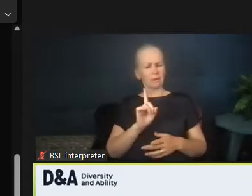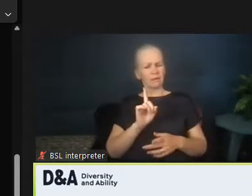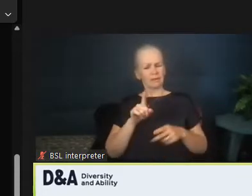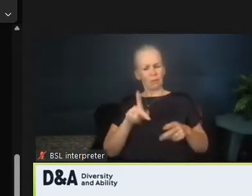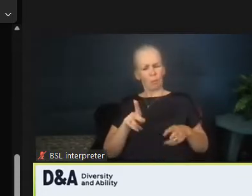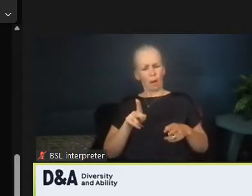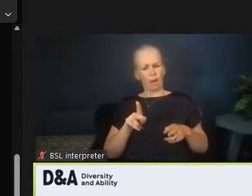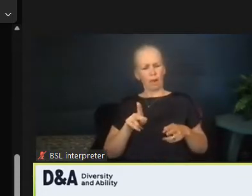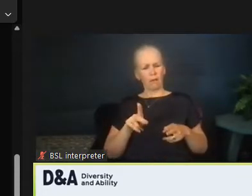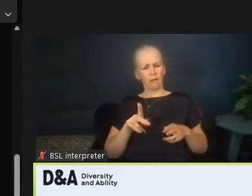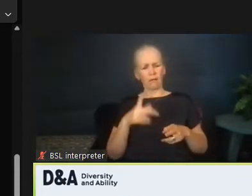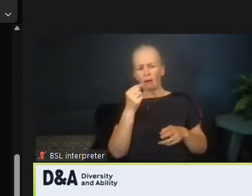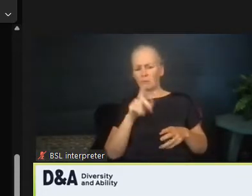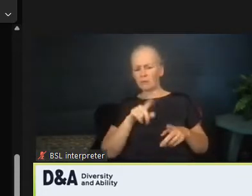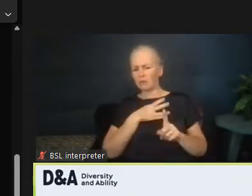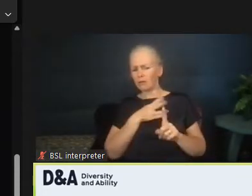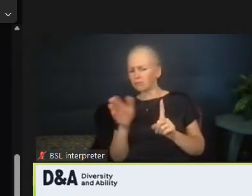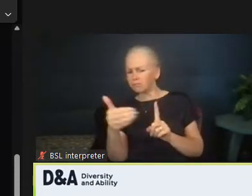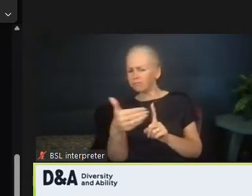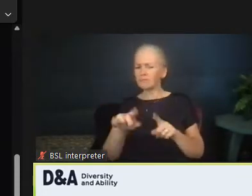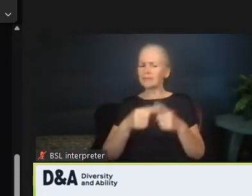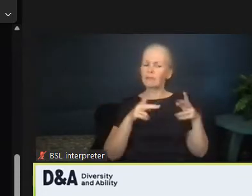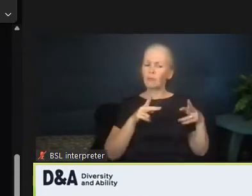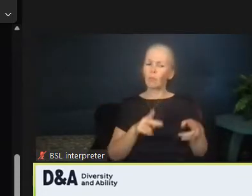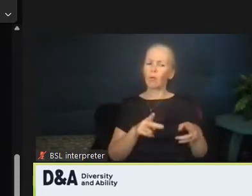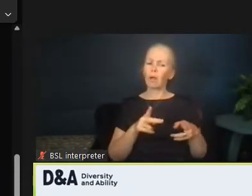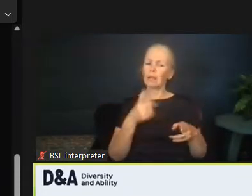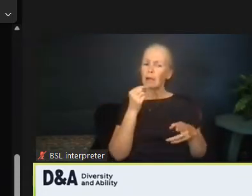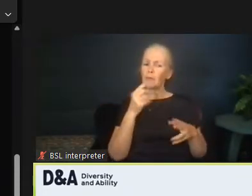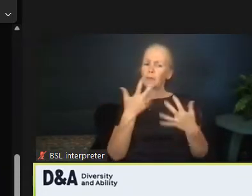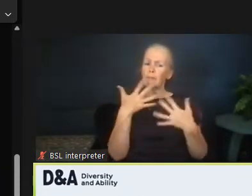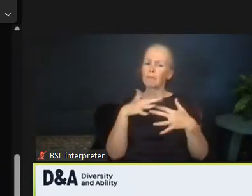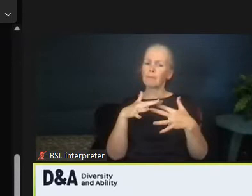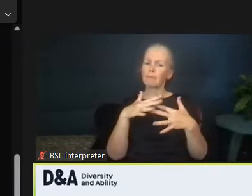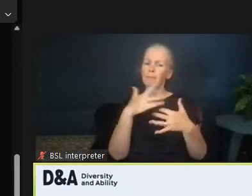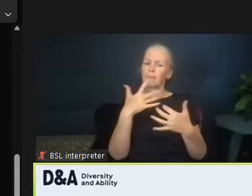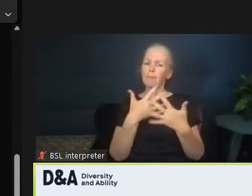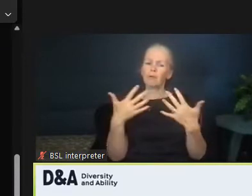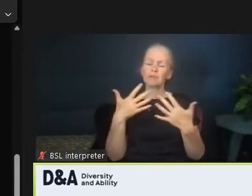Why can't we do it a different way? Why can't we be multicultural? Why can't we be intersectional